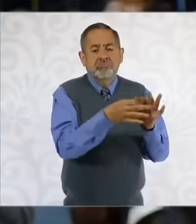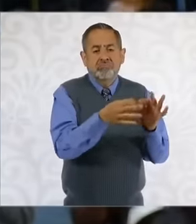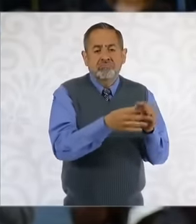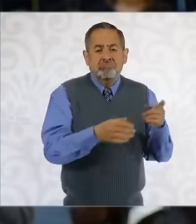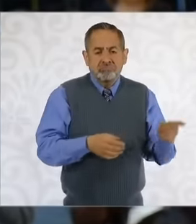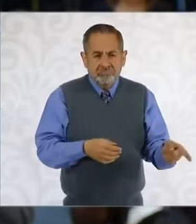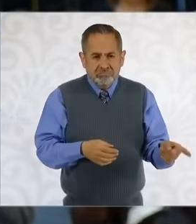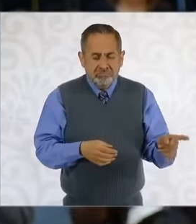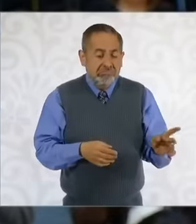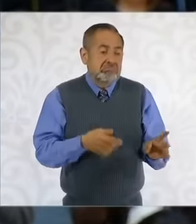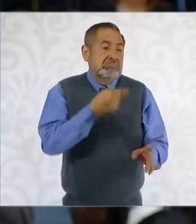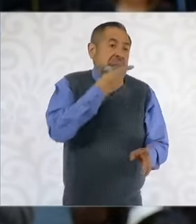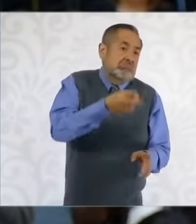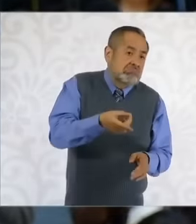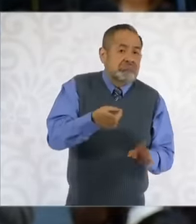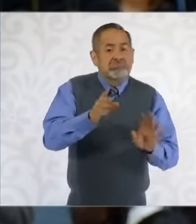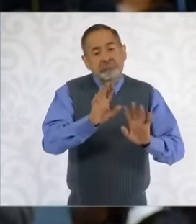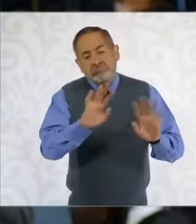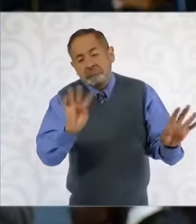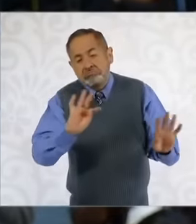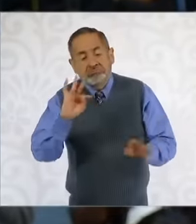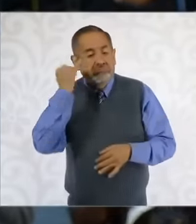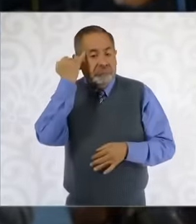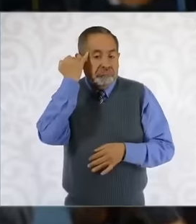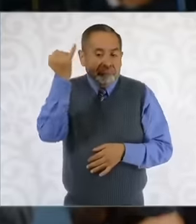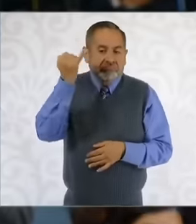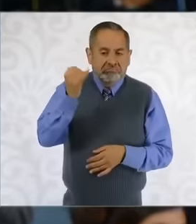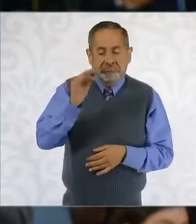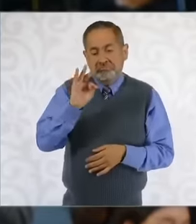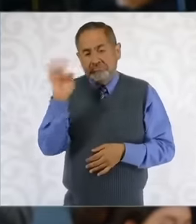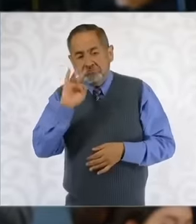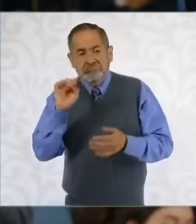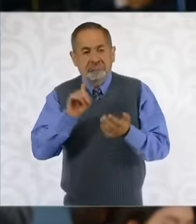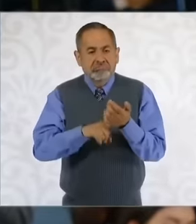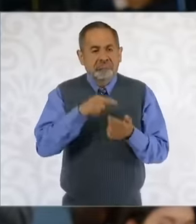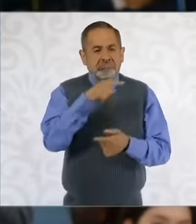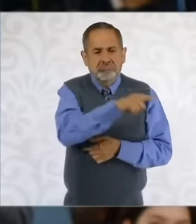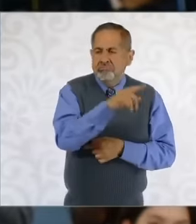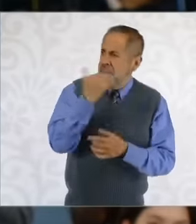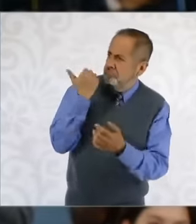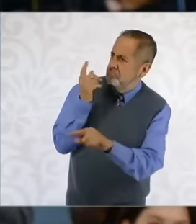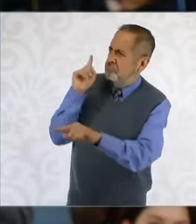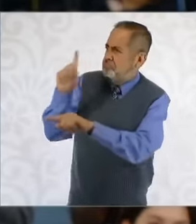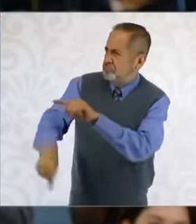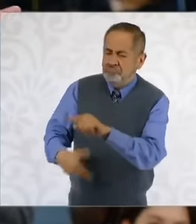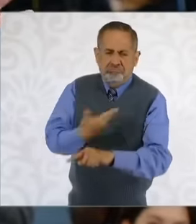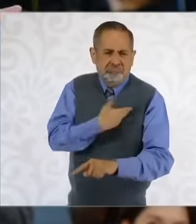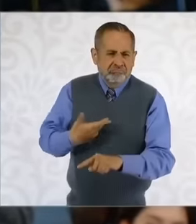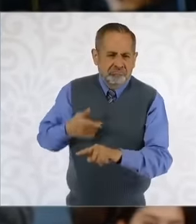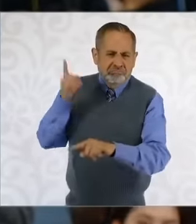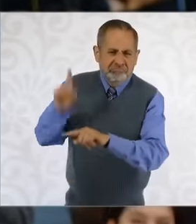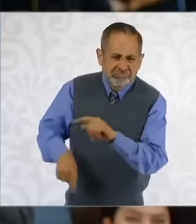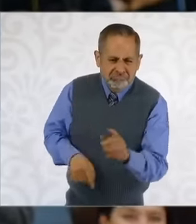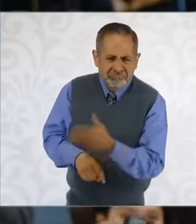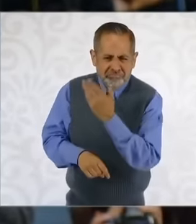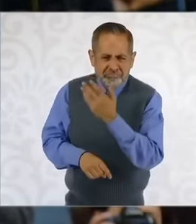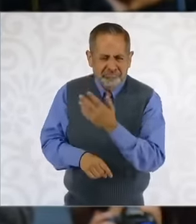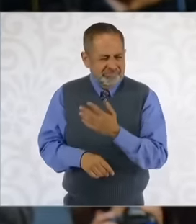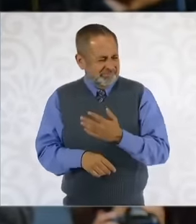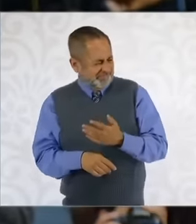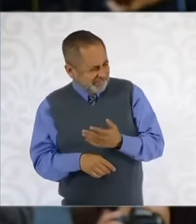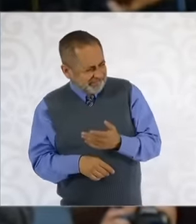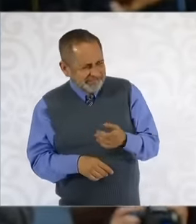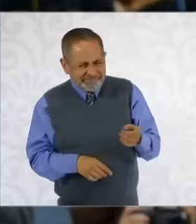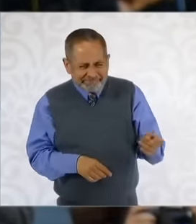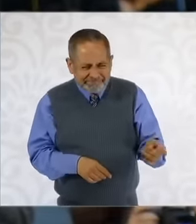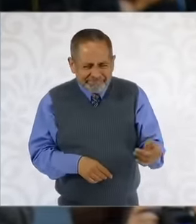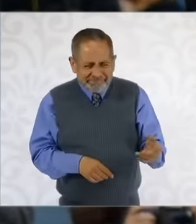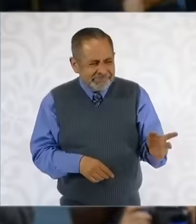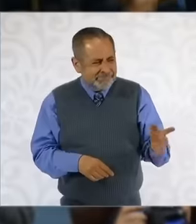hypothetical possibility of even dismissing the and understanding what has happened in Brazil, what